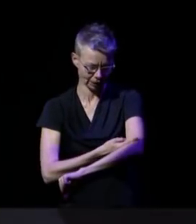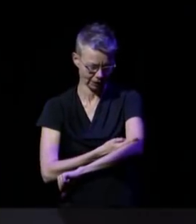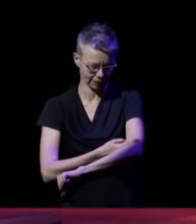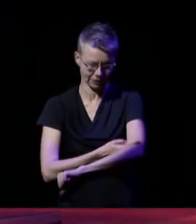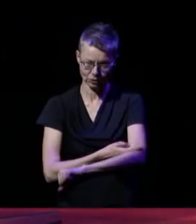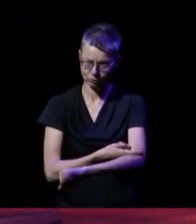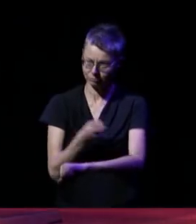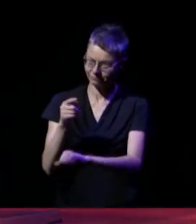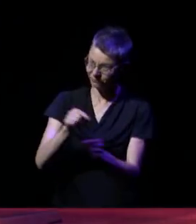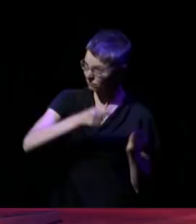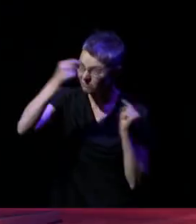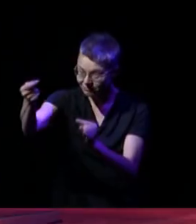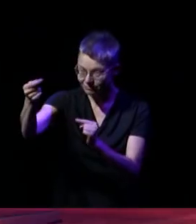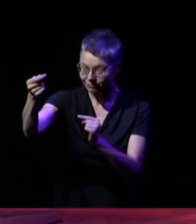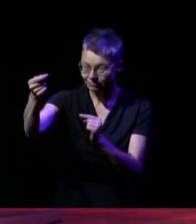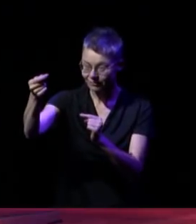to actually resist, right?